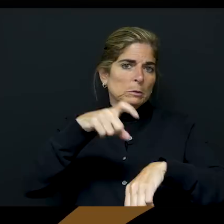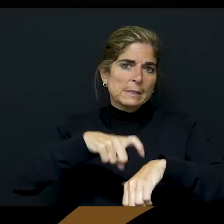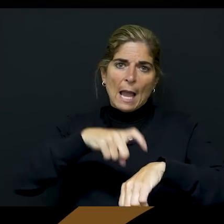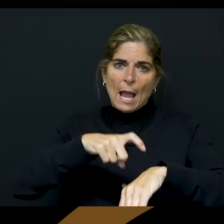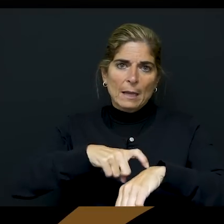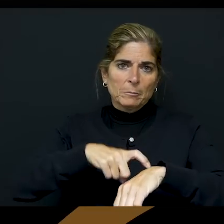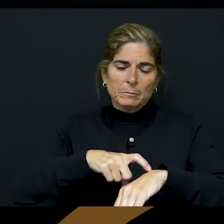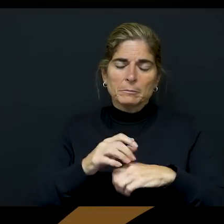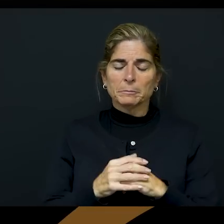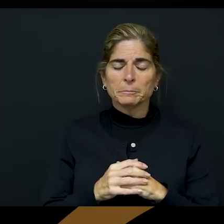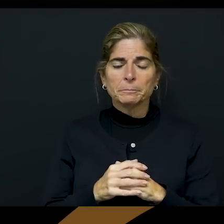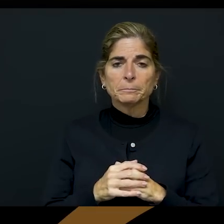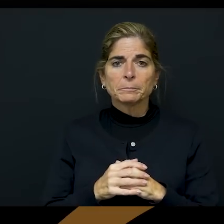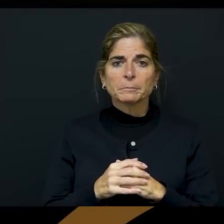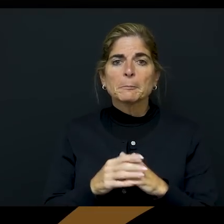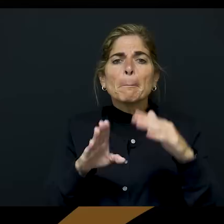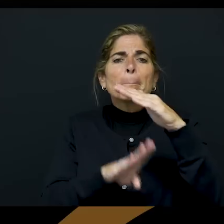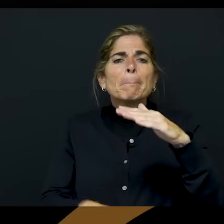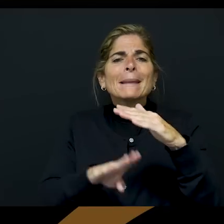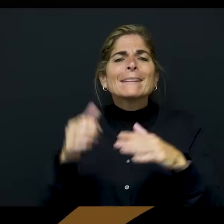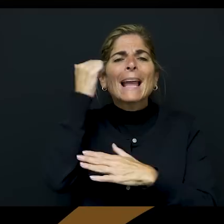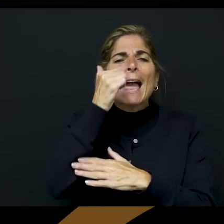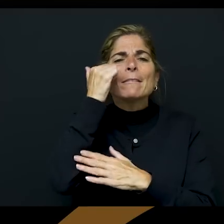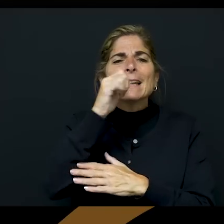you know, hurdles that surrounded basic, everyday tasks.